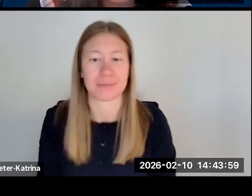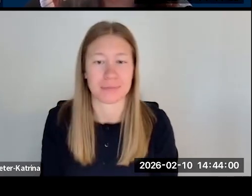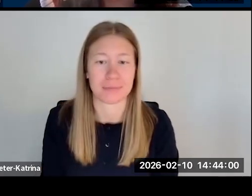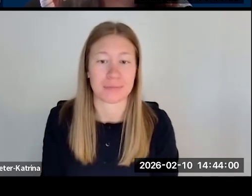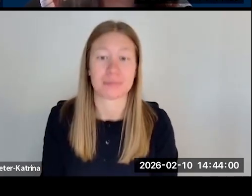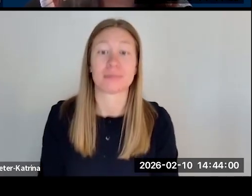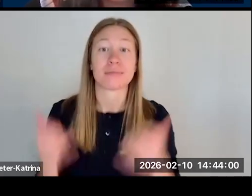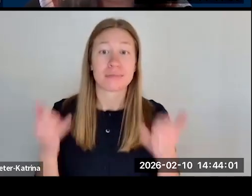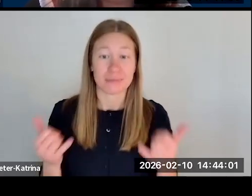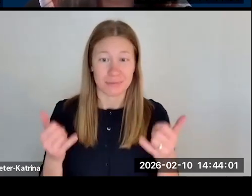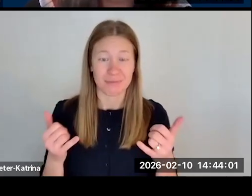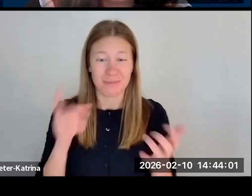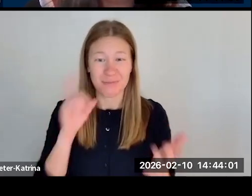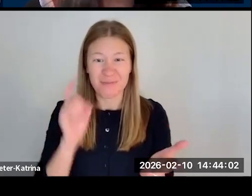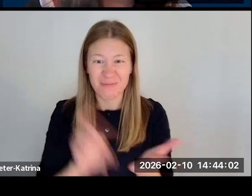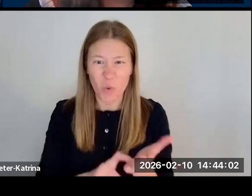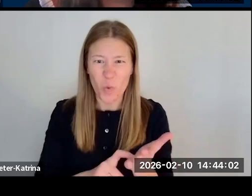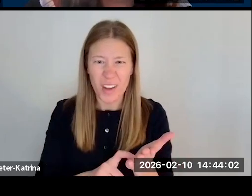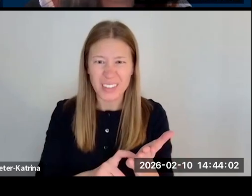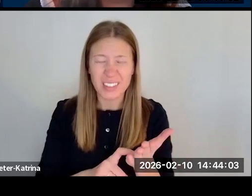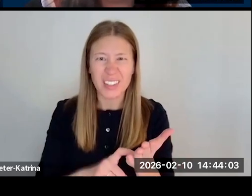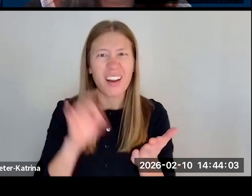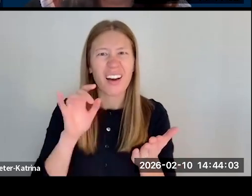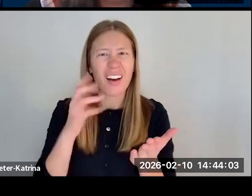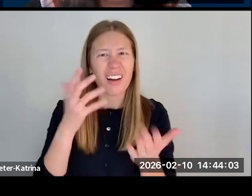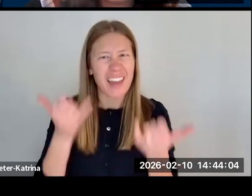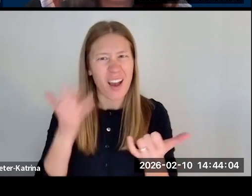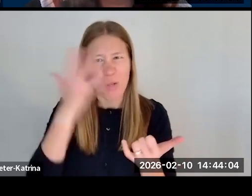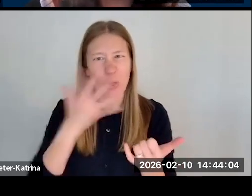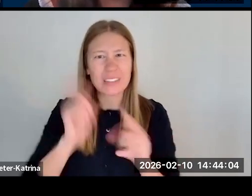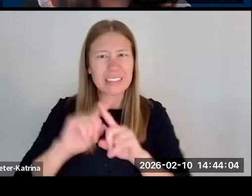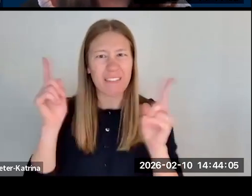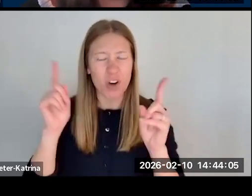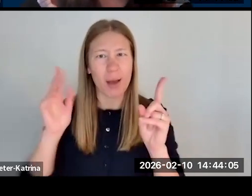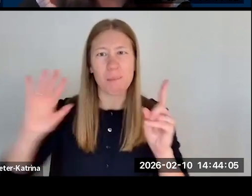I lost some of that white that I had between my list items.